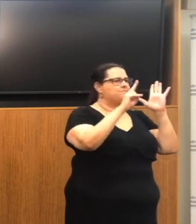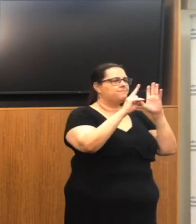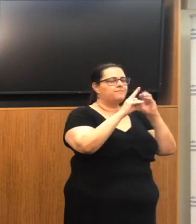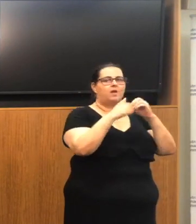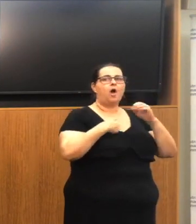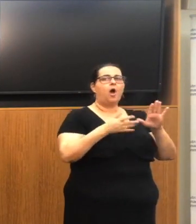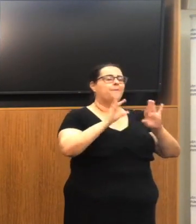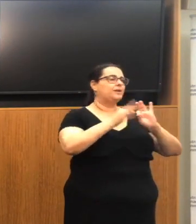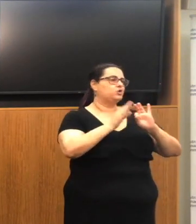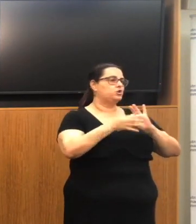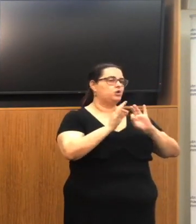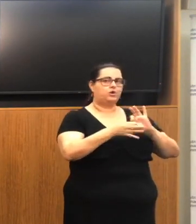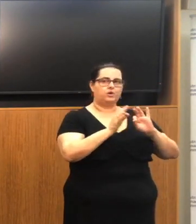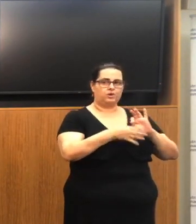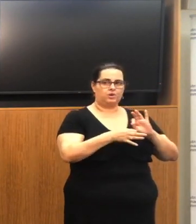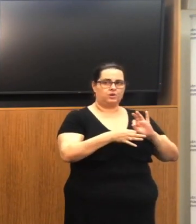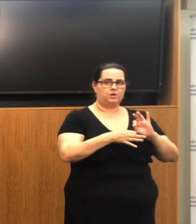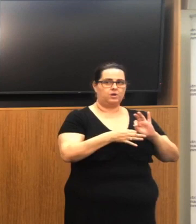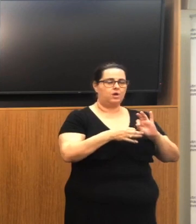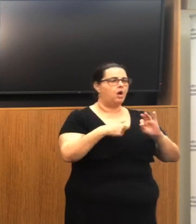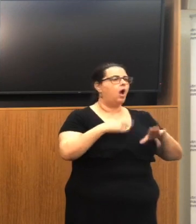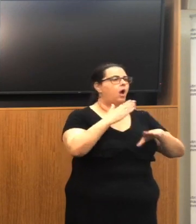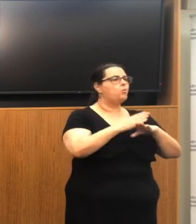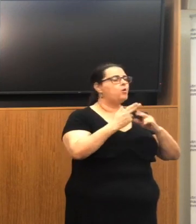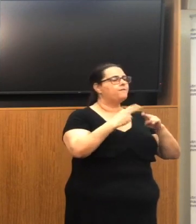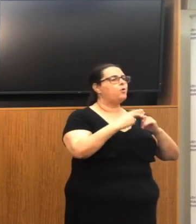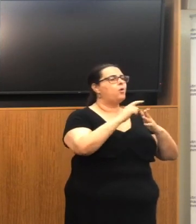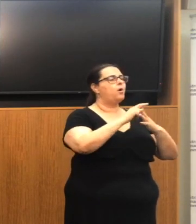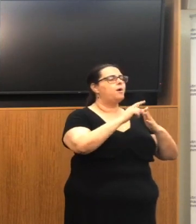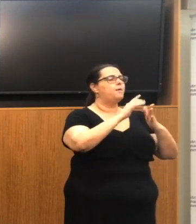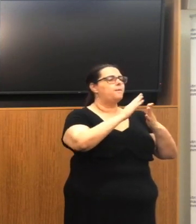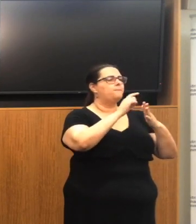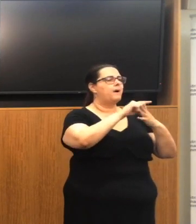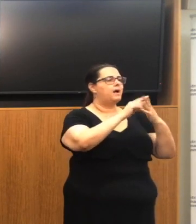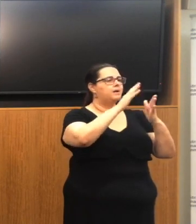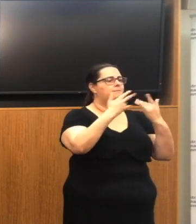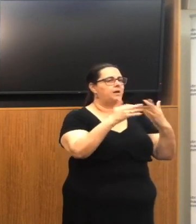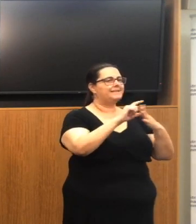the (foreign language) Advocacy Association.